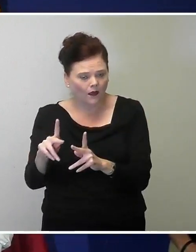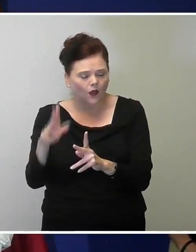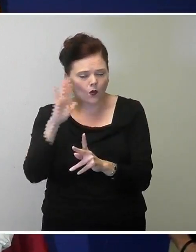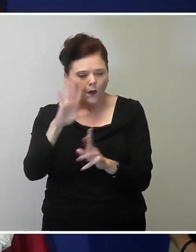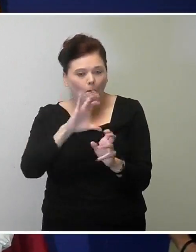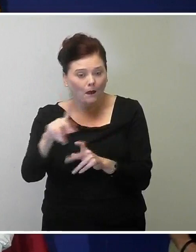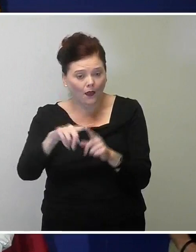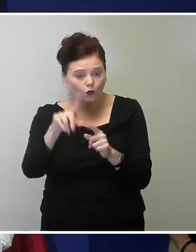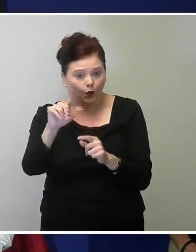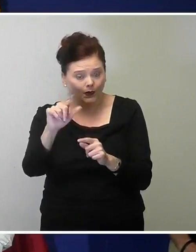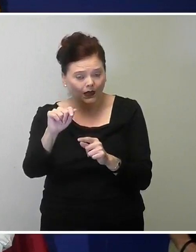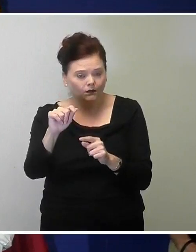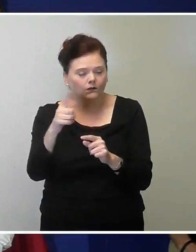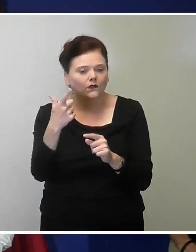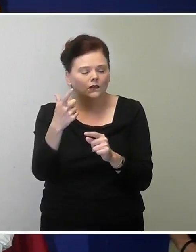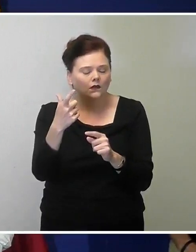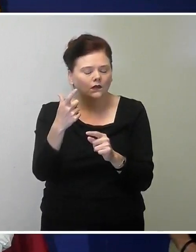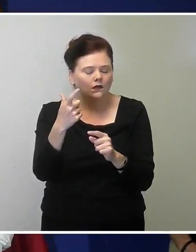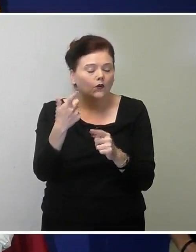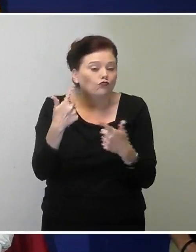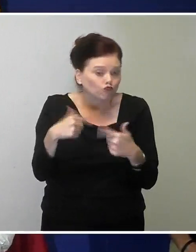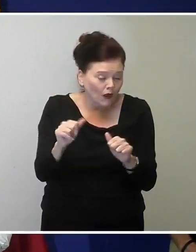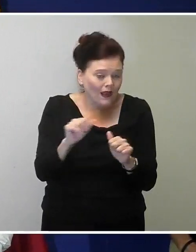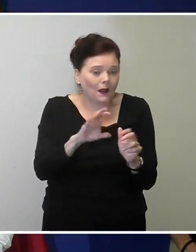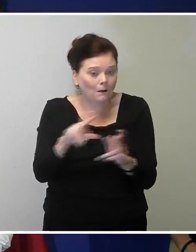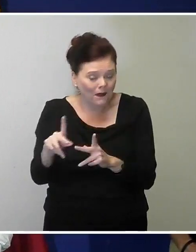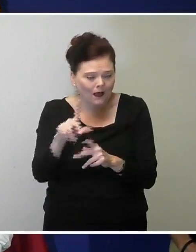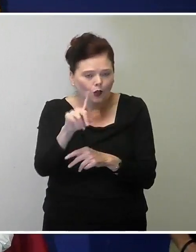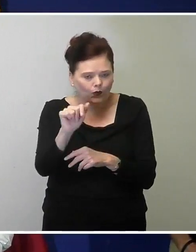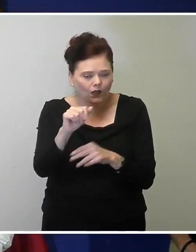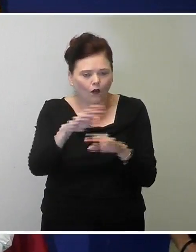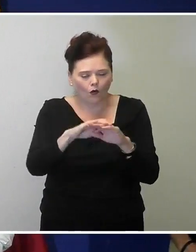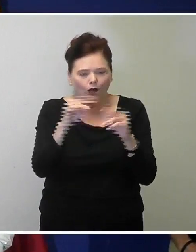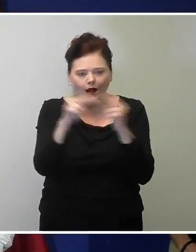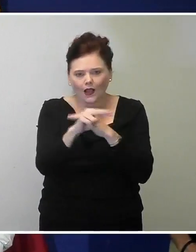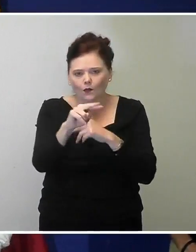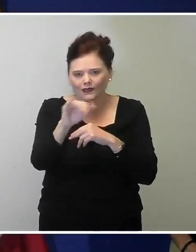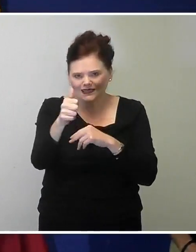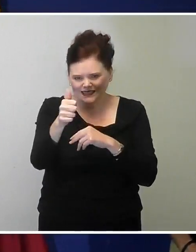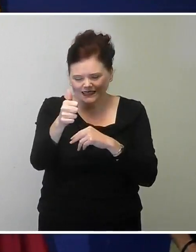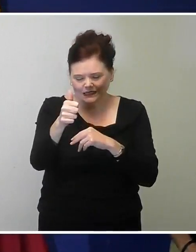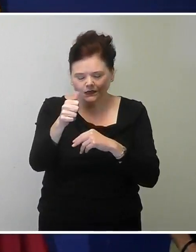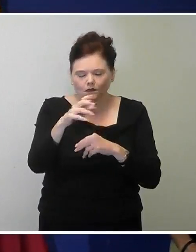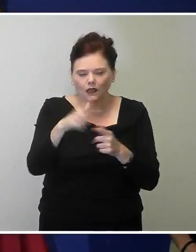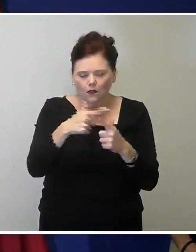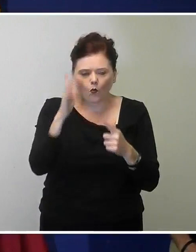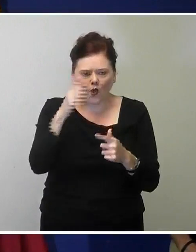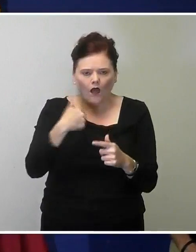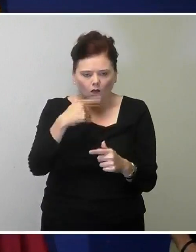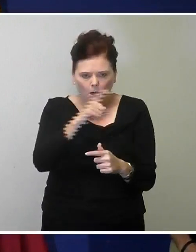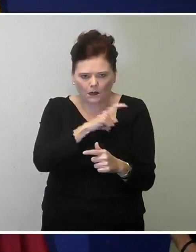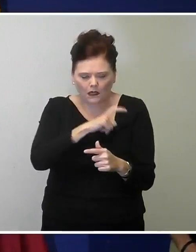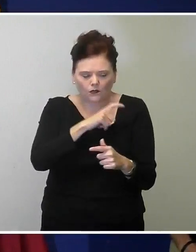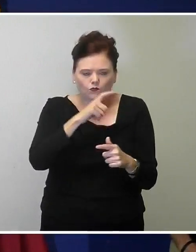THE COAST AS WE KNOW IN THE COMING DAYS THERE WILL BE A NUMBER OF TRAVELERS COMING BACK TO LOUISIANA. OR INTEND TO COME BACK TO